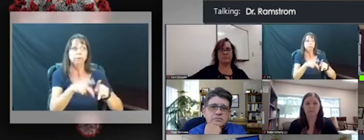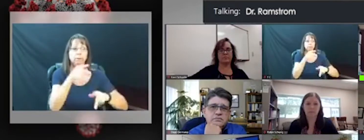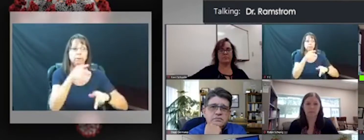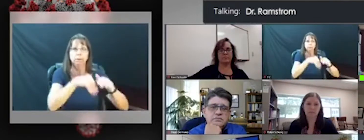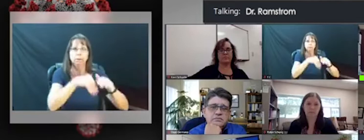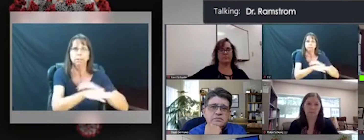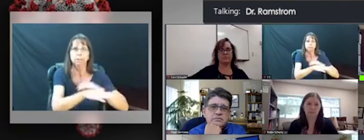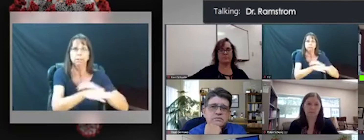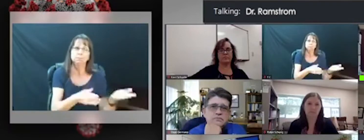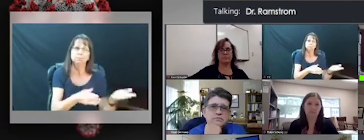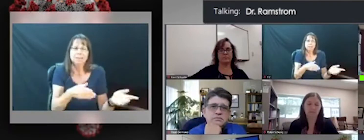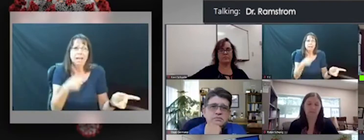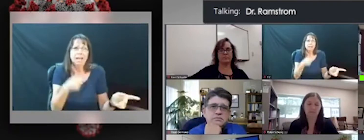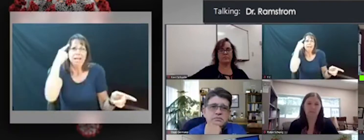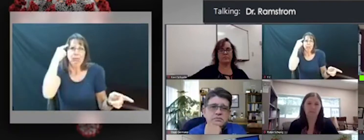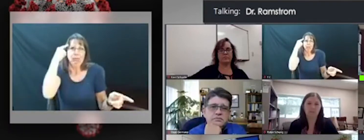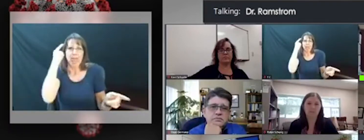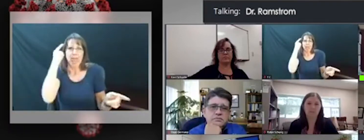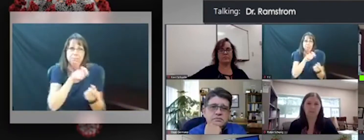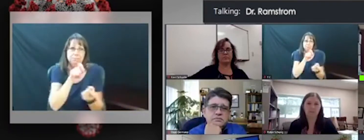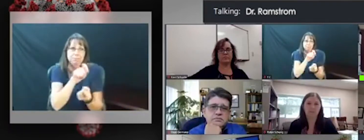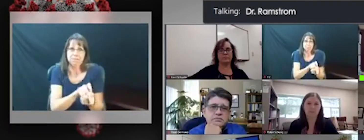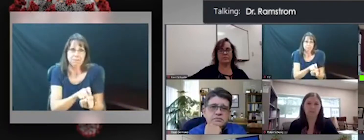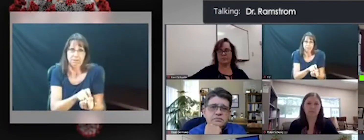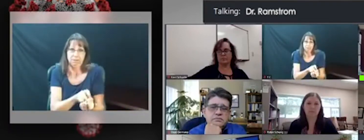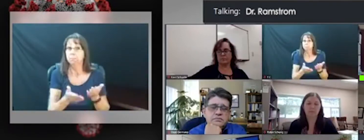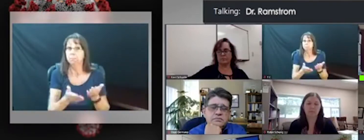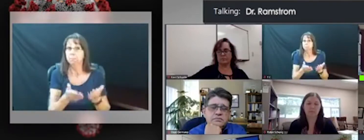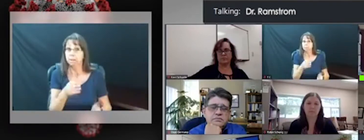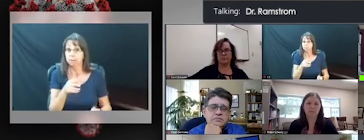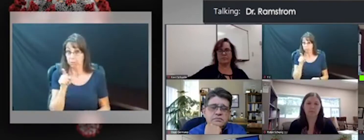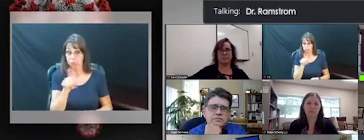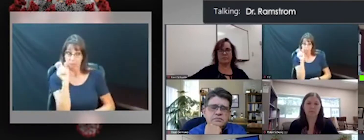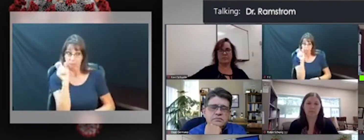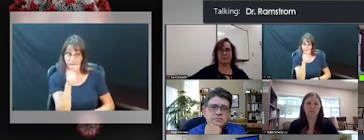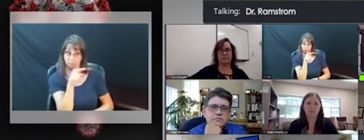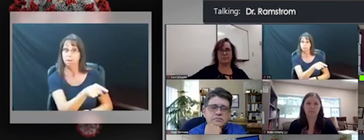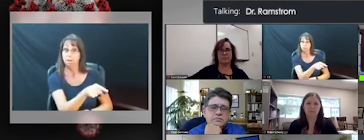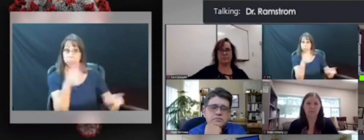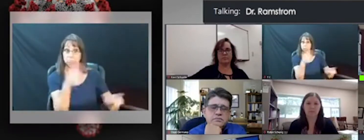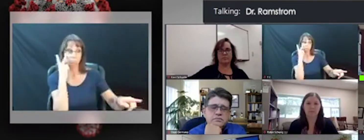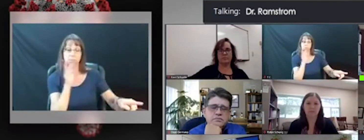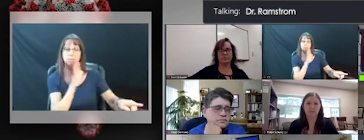if you could ask them that question, what their perspective is. Looking back, once